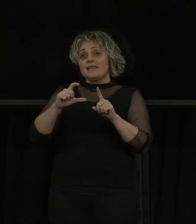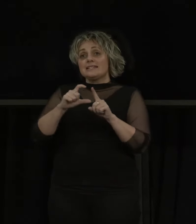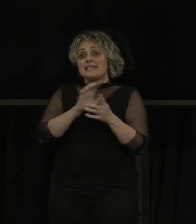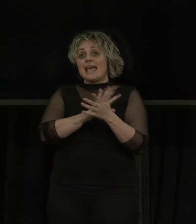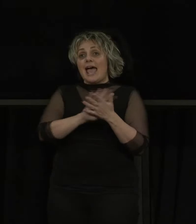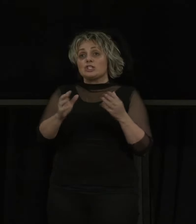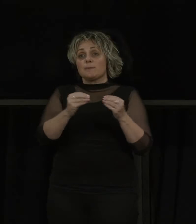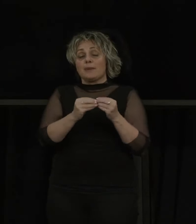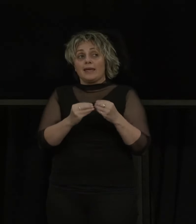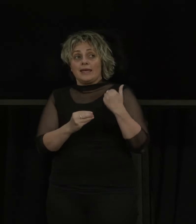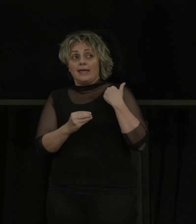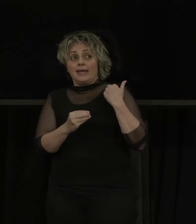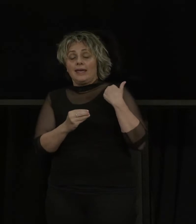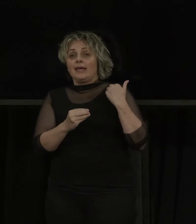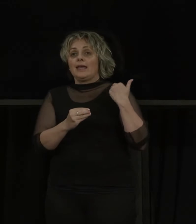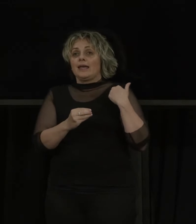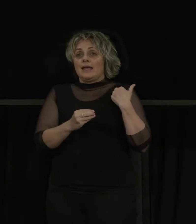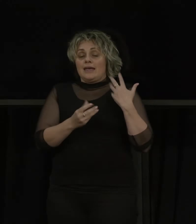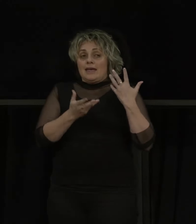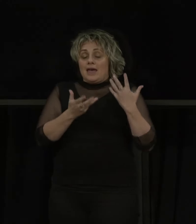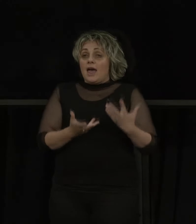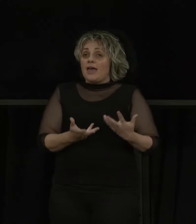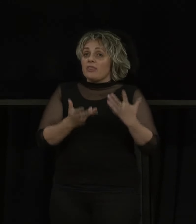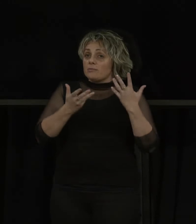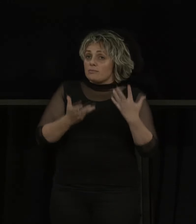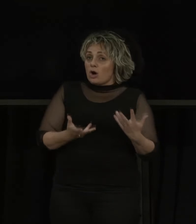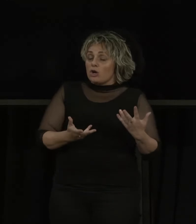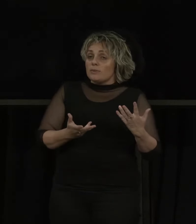to the Ministry of health